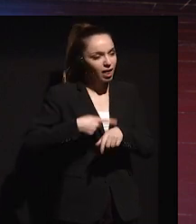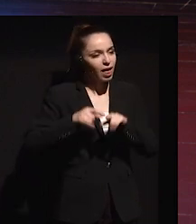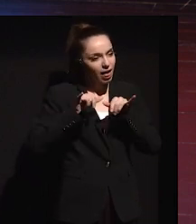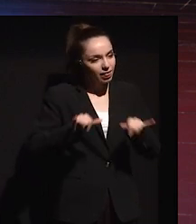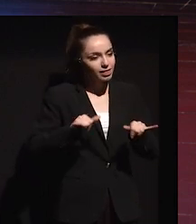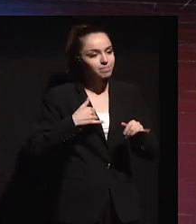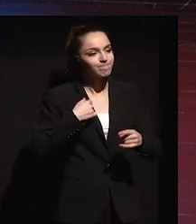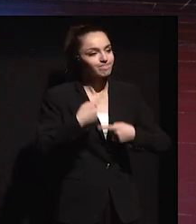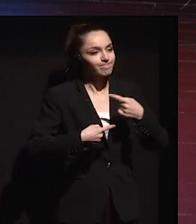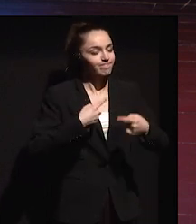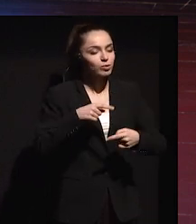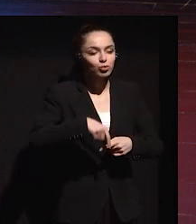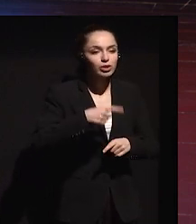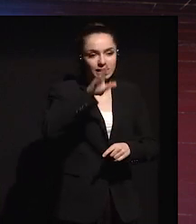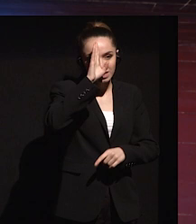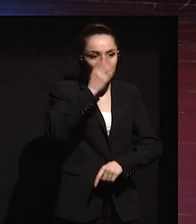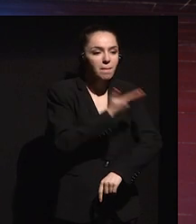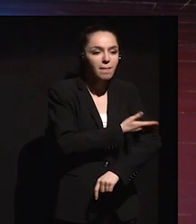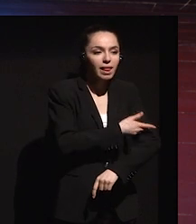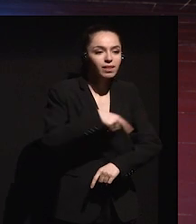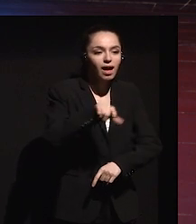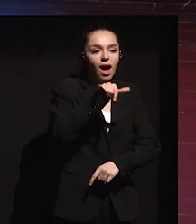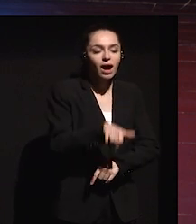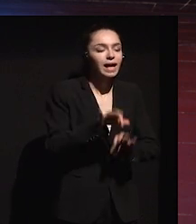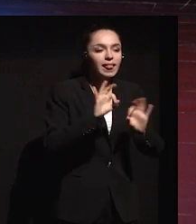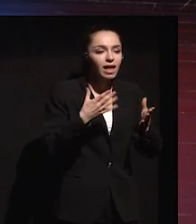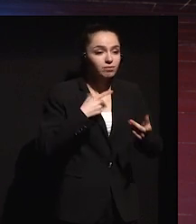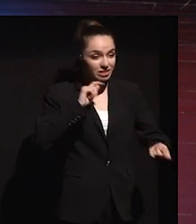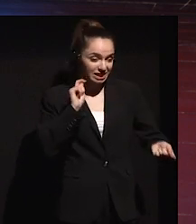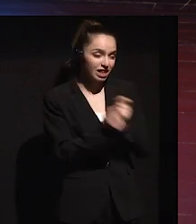and common sense realizing the substantial transformation that befits this city.